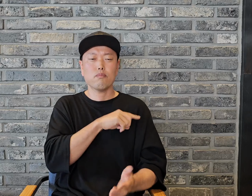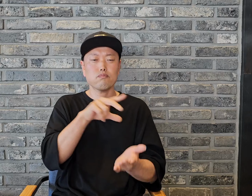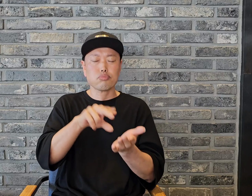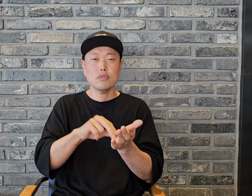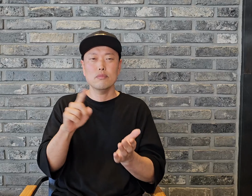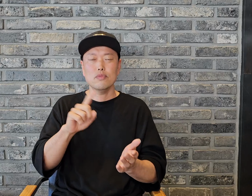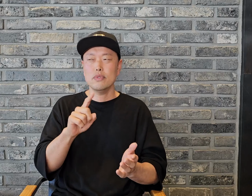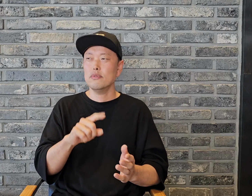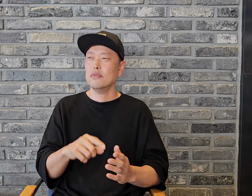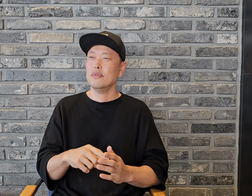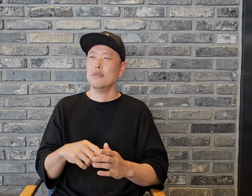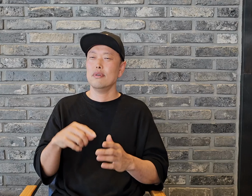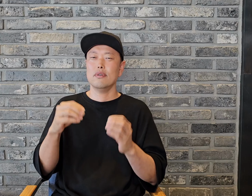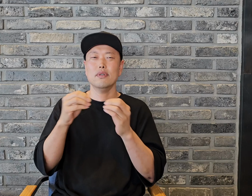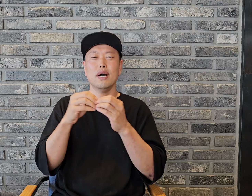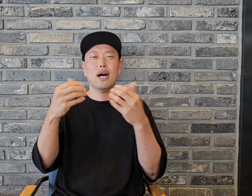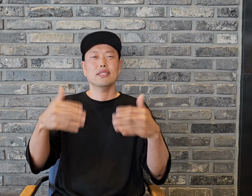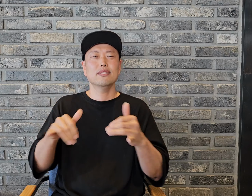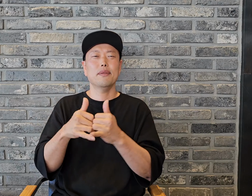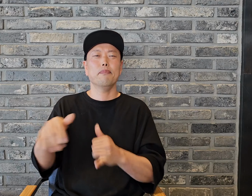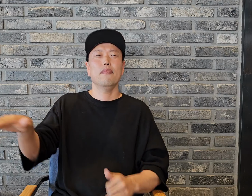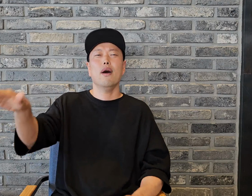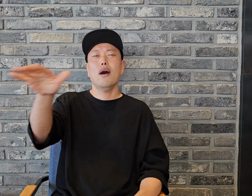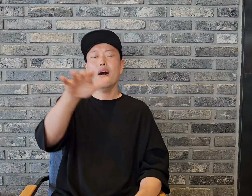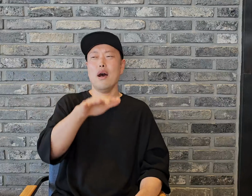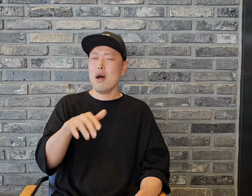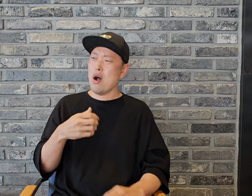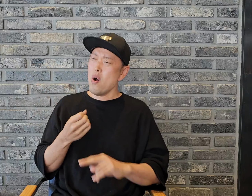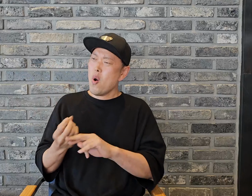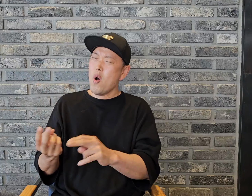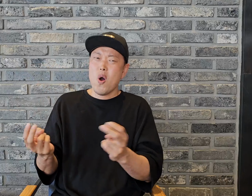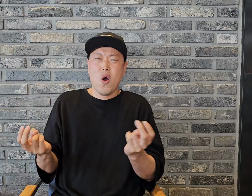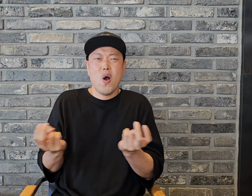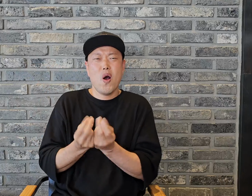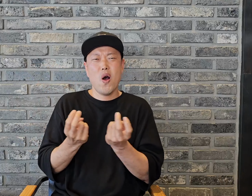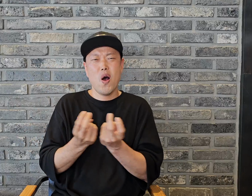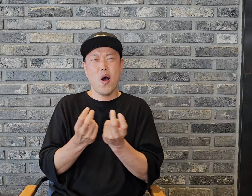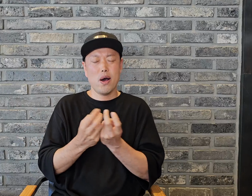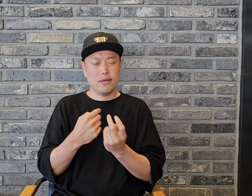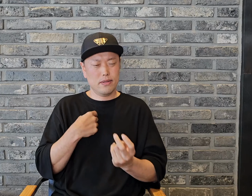The problem is that I summarize the content while thinking carefully about how to convey it to deaf people